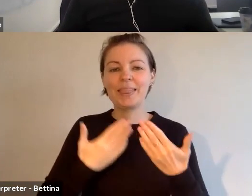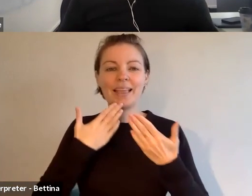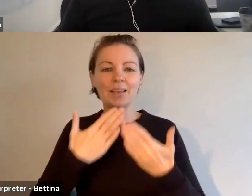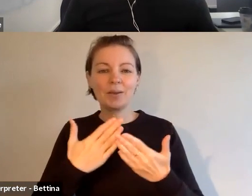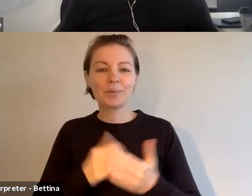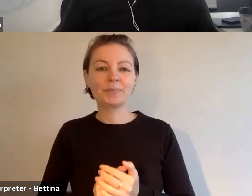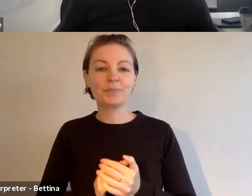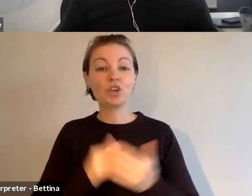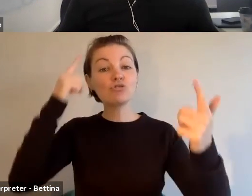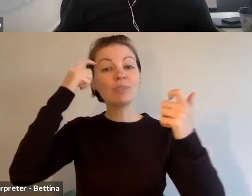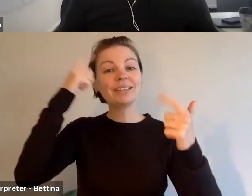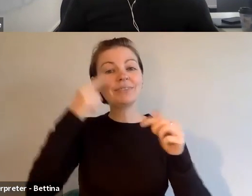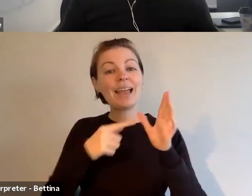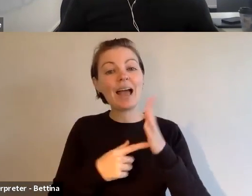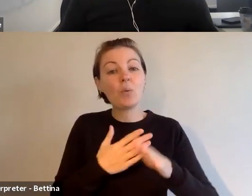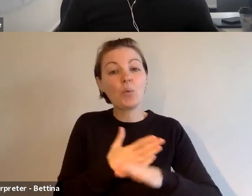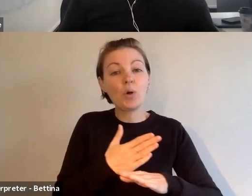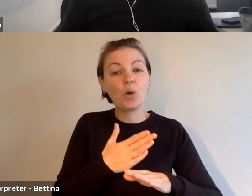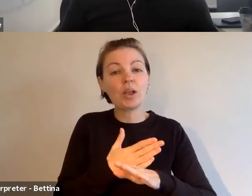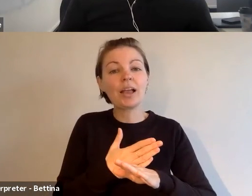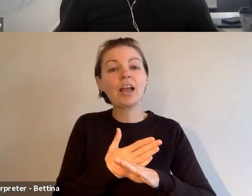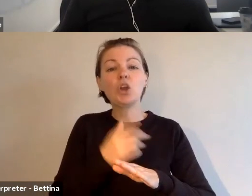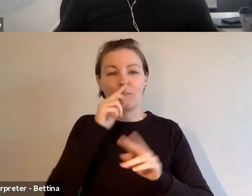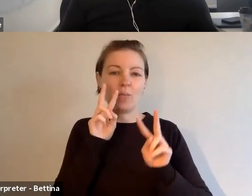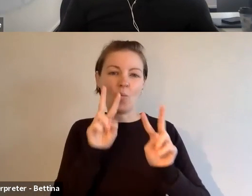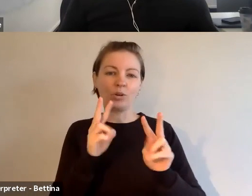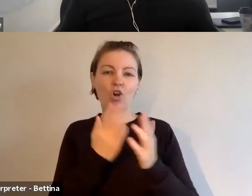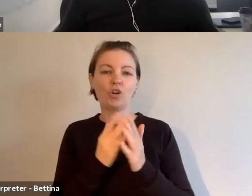is a course on the Austral the Council website. We hope you enjoy the report and find